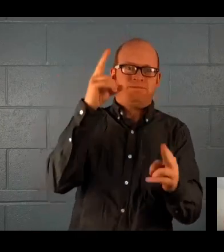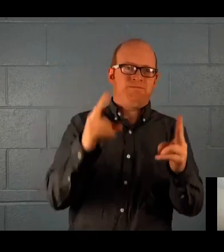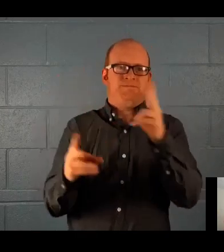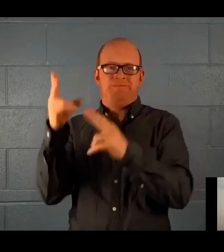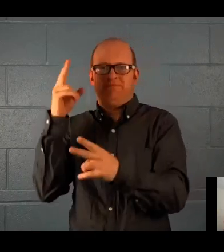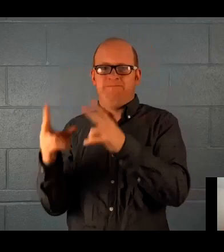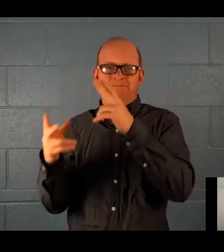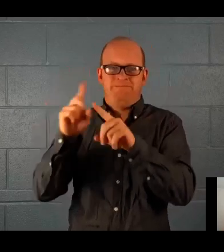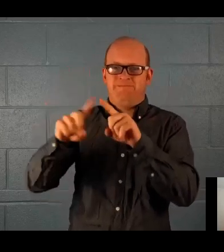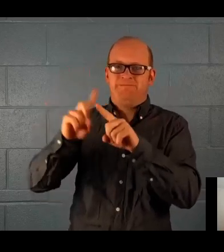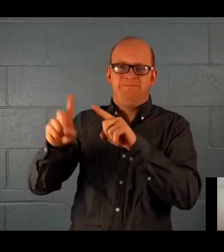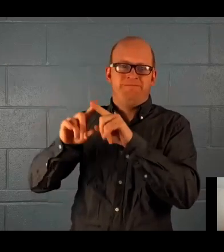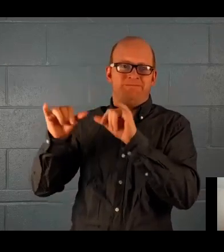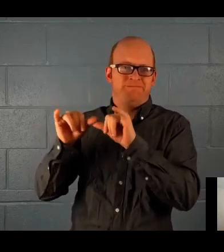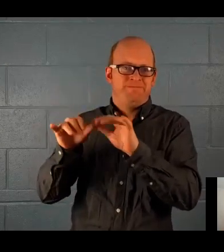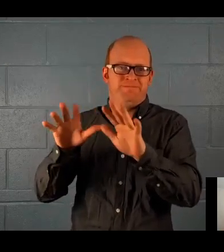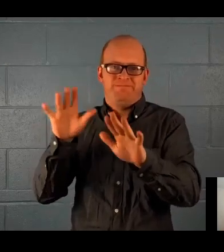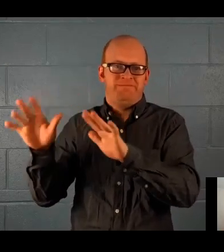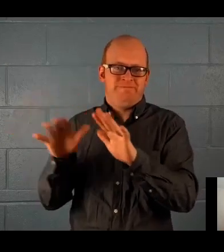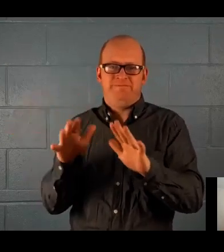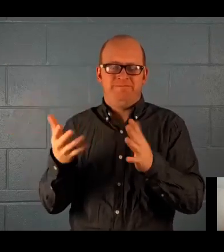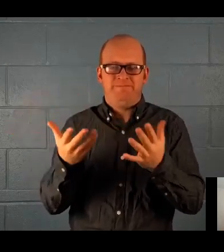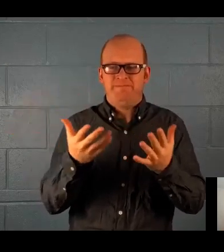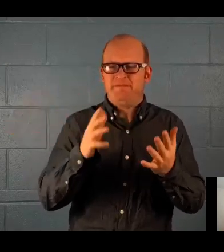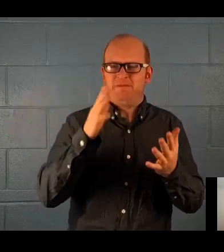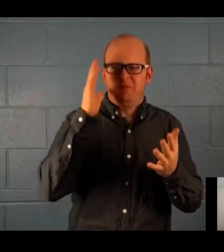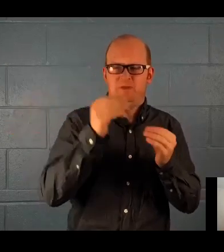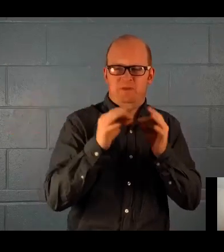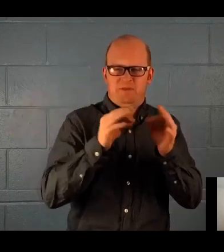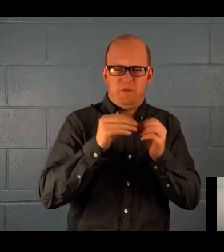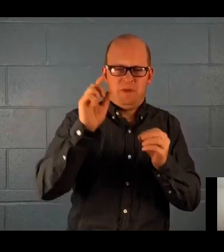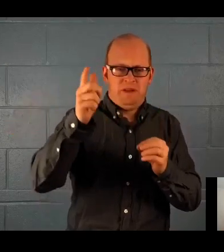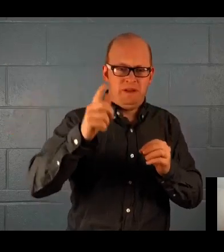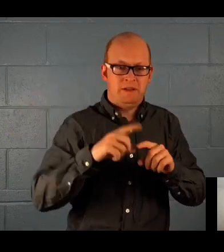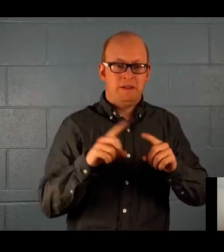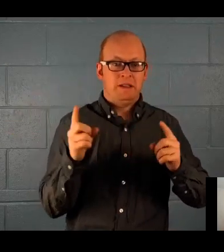Nevertheless, this fragmented or heterogeneous vector system